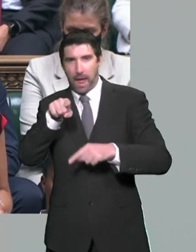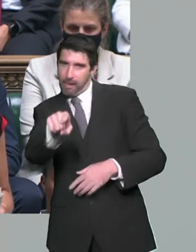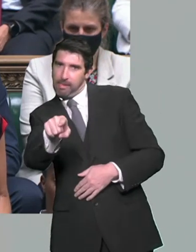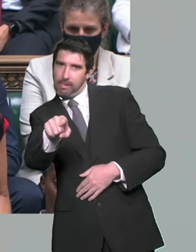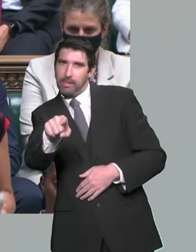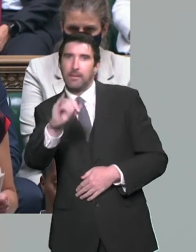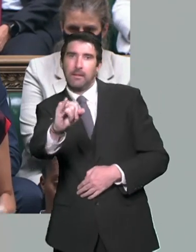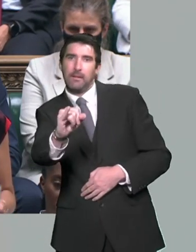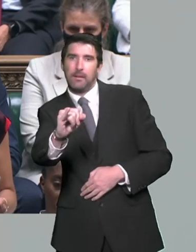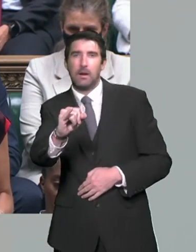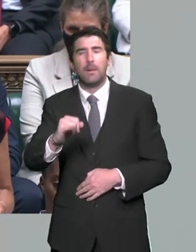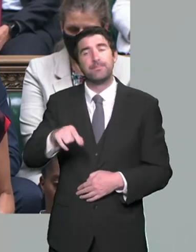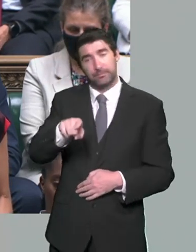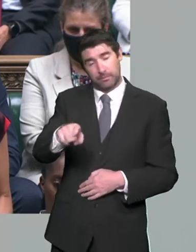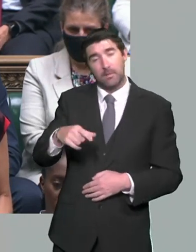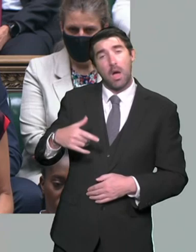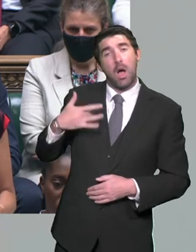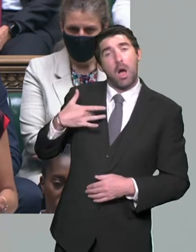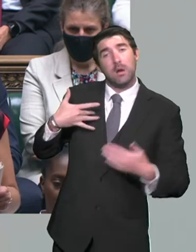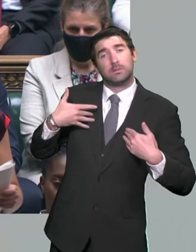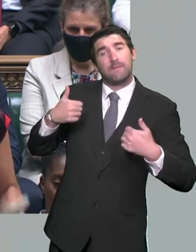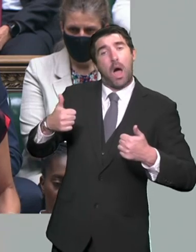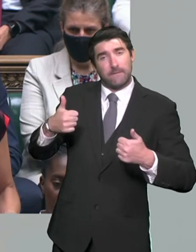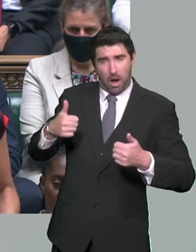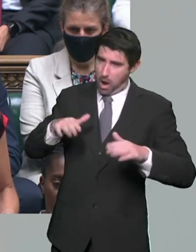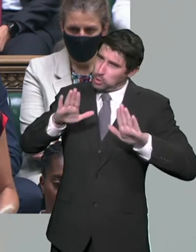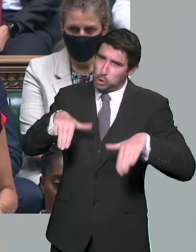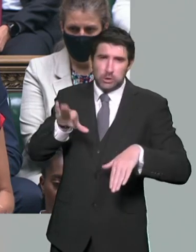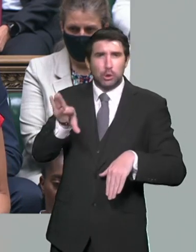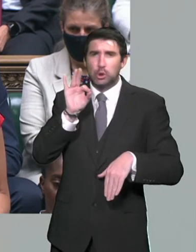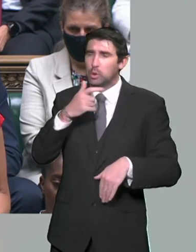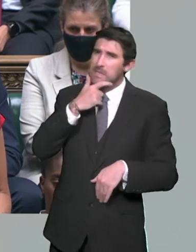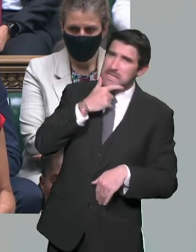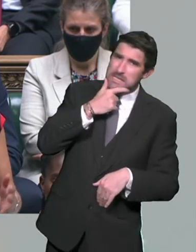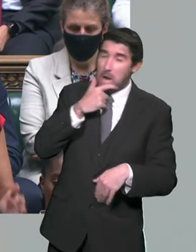Survivors should not be forced to choose between their mental health and justice.